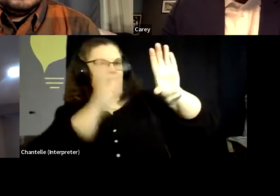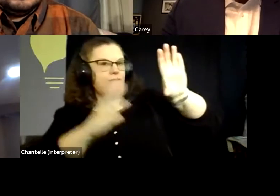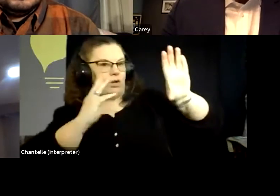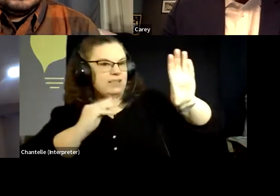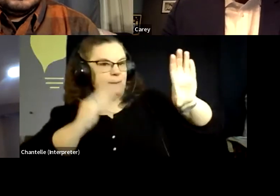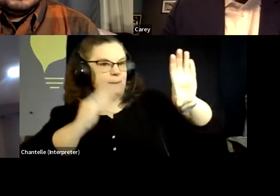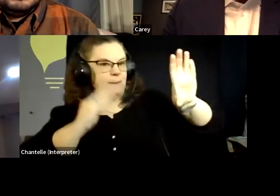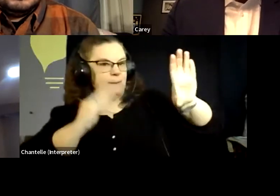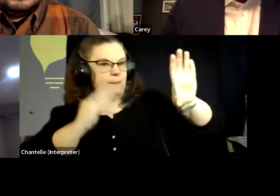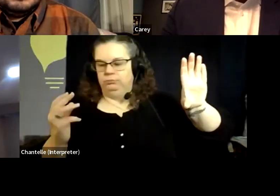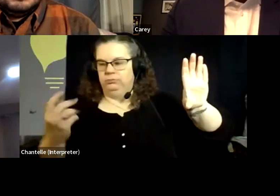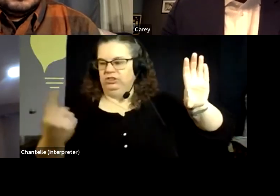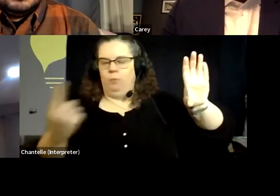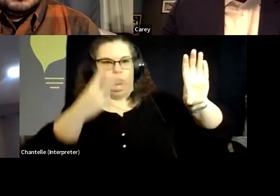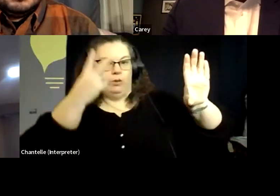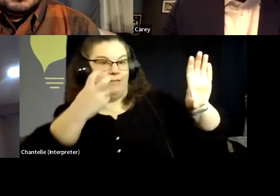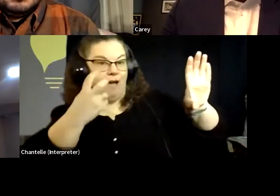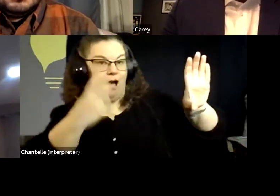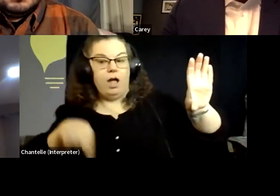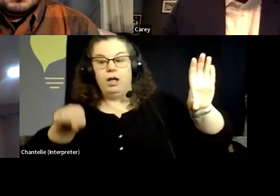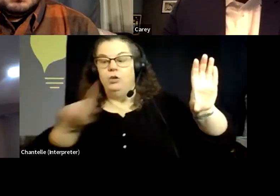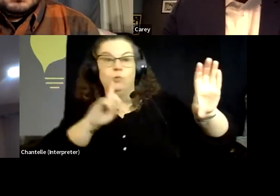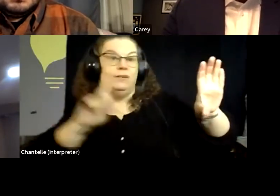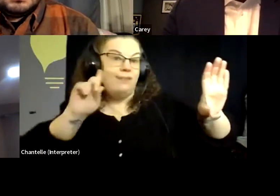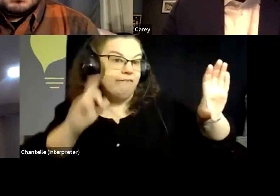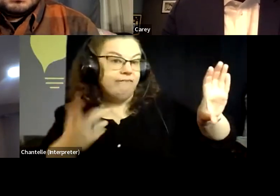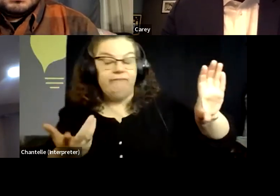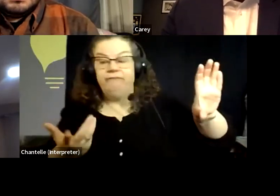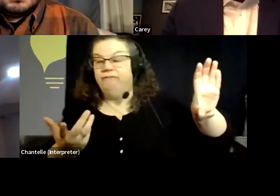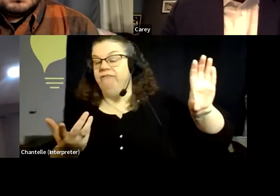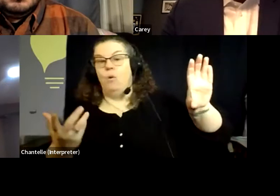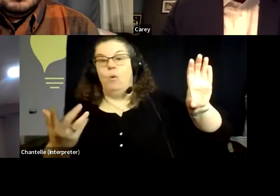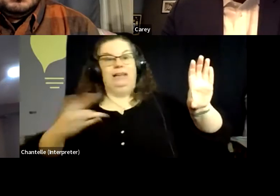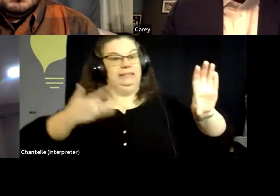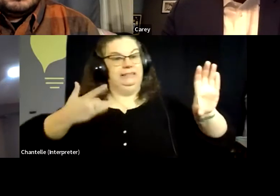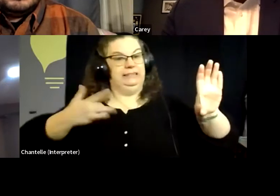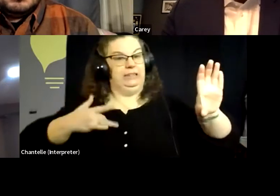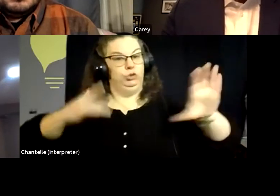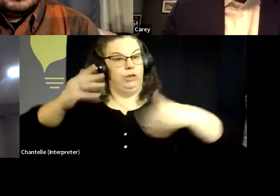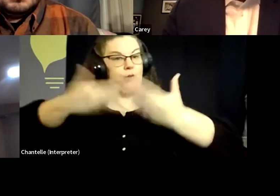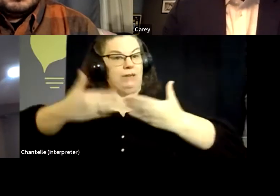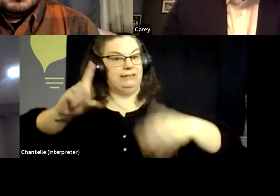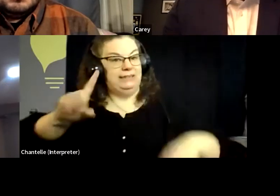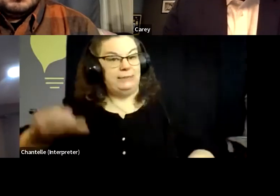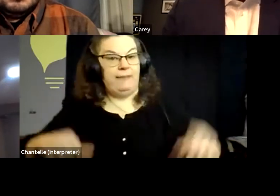is blind or who is deaf or who has a sensory processing disability. They are